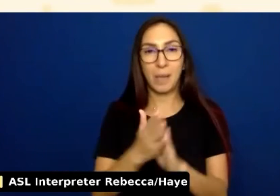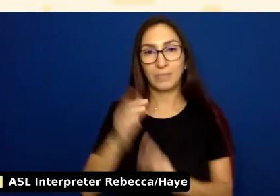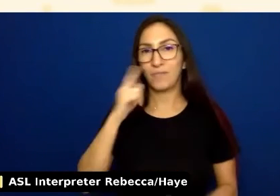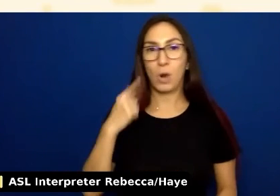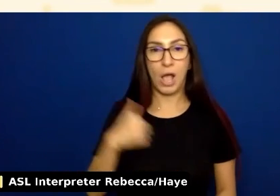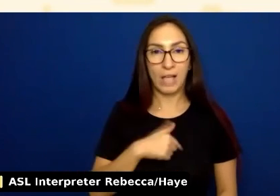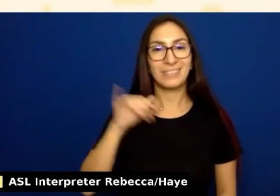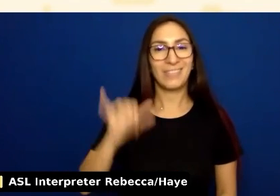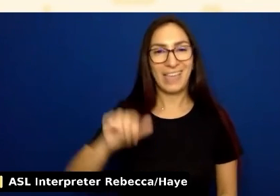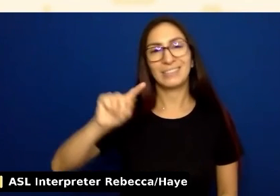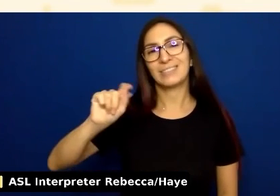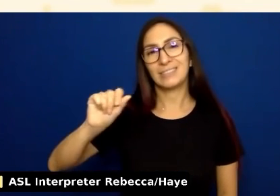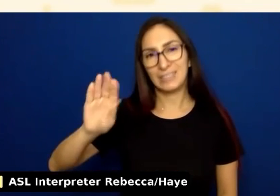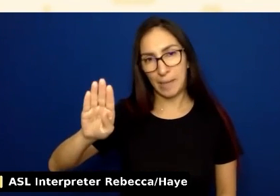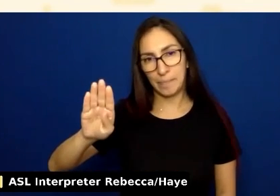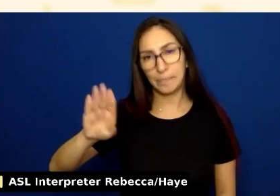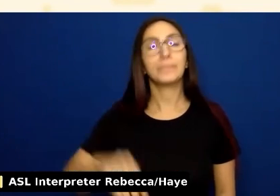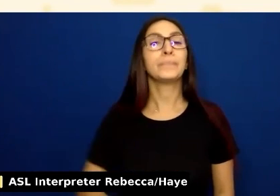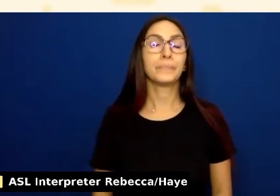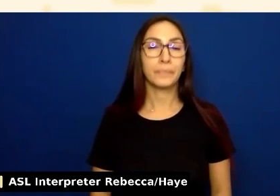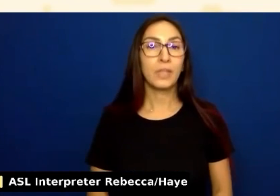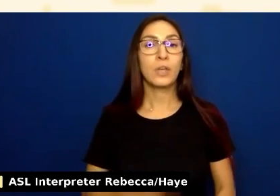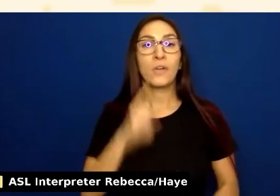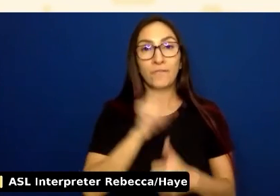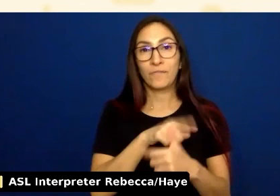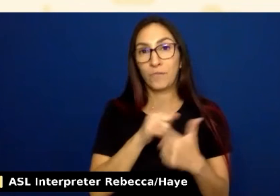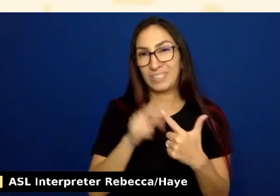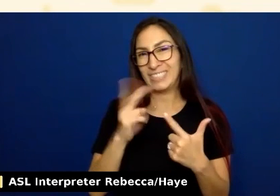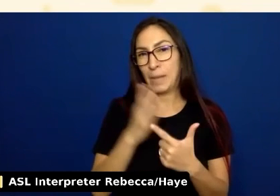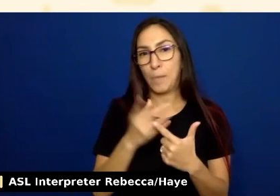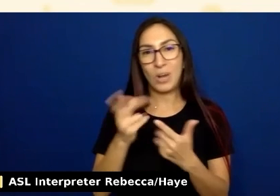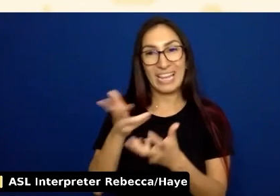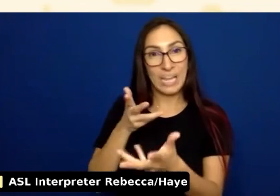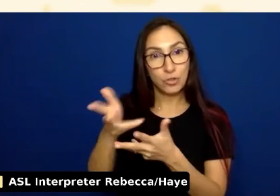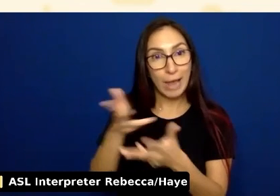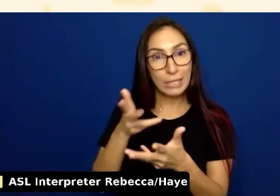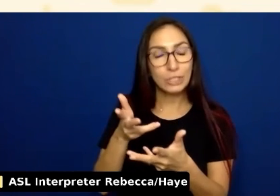As far as the interaction goes, the second part of it, it will work with the enter key.